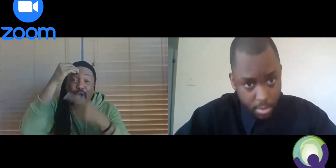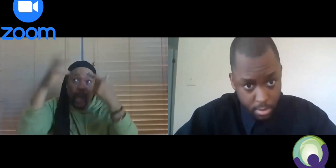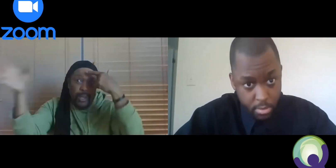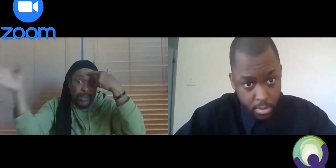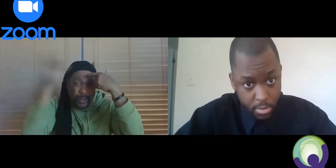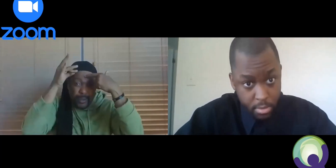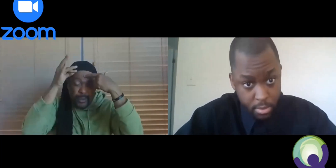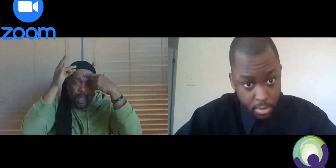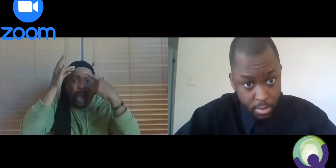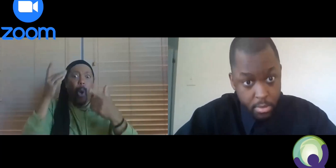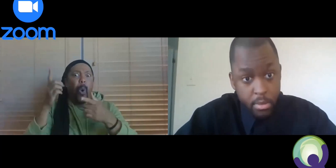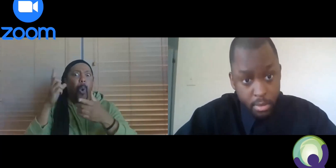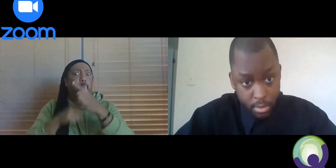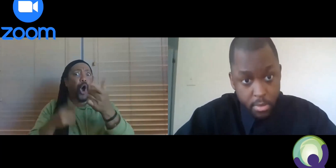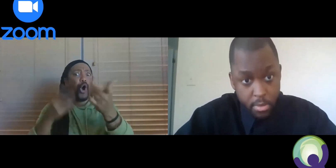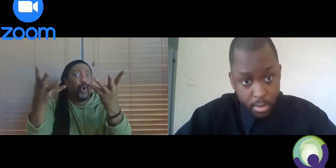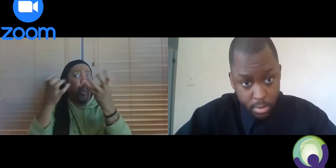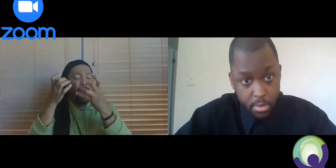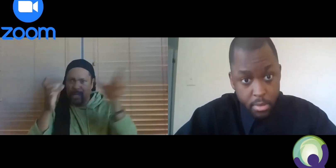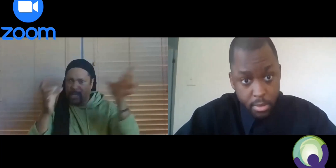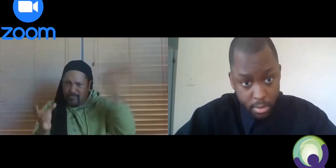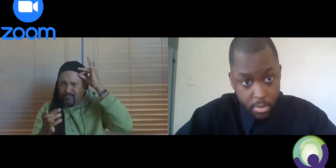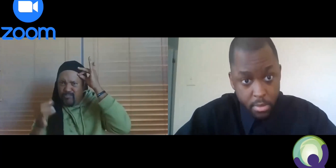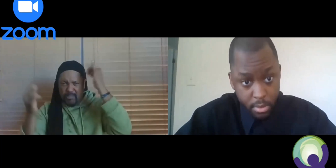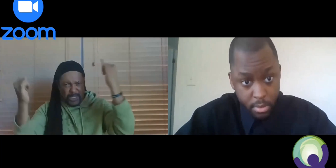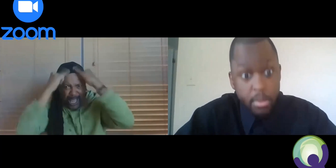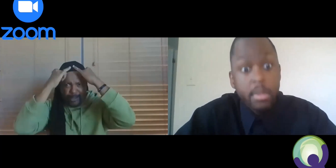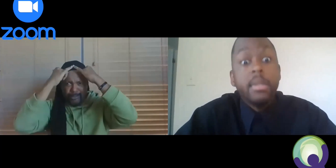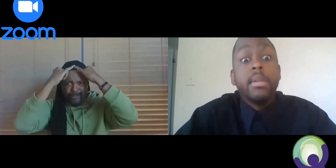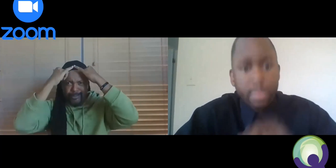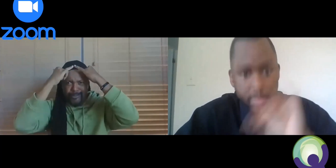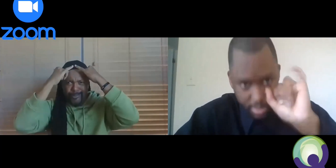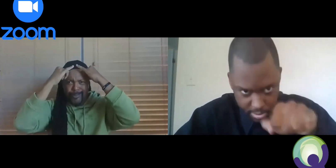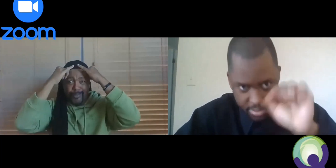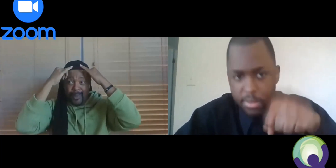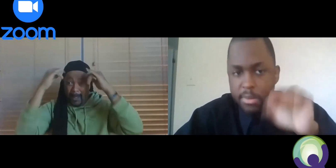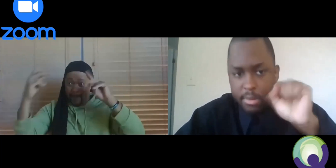She meant, what you learn, then know what you want and you can keep it in there.